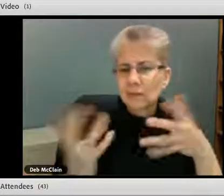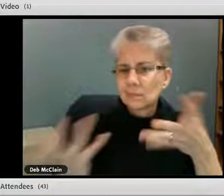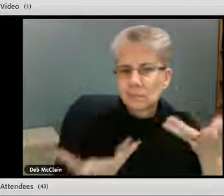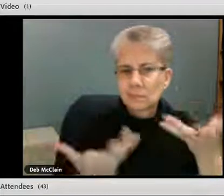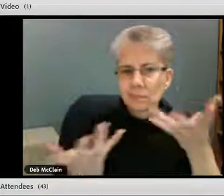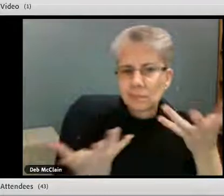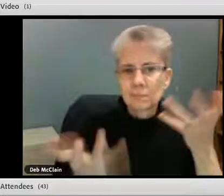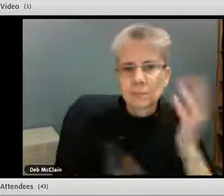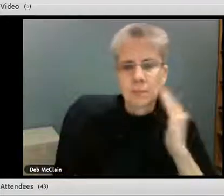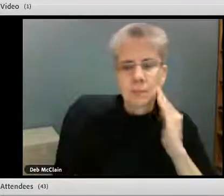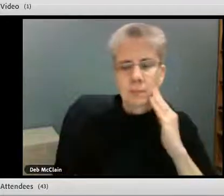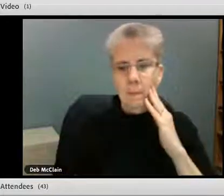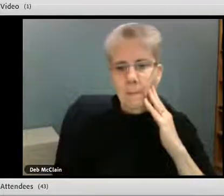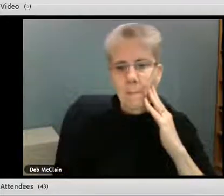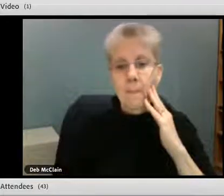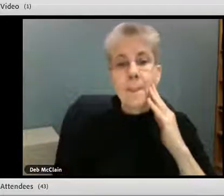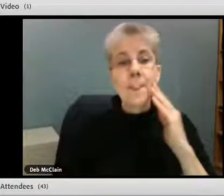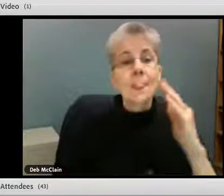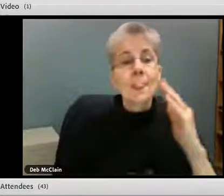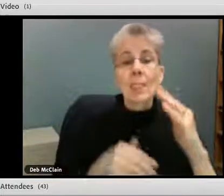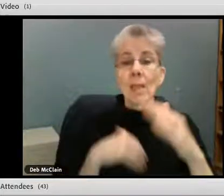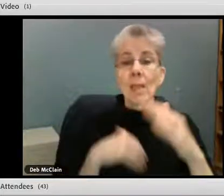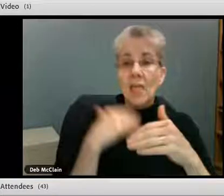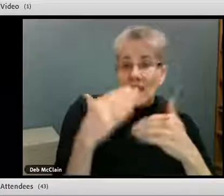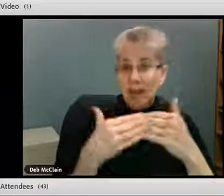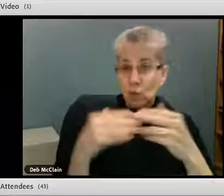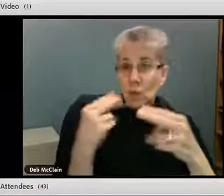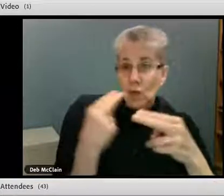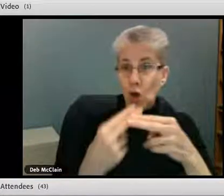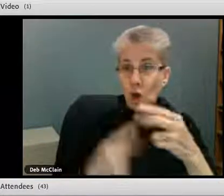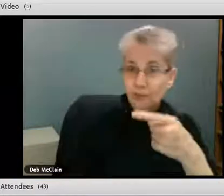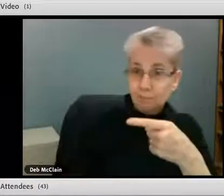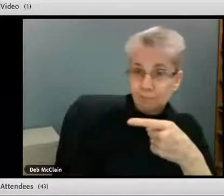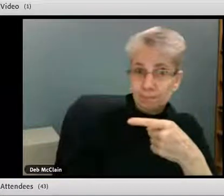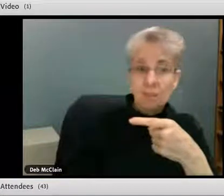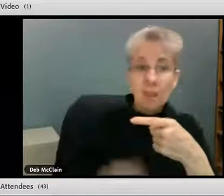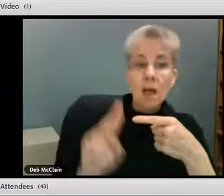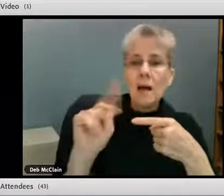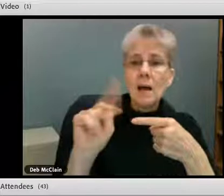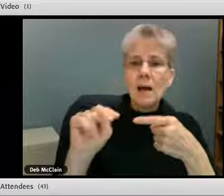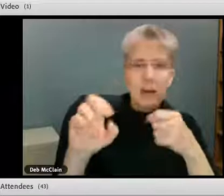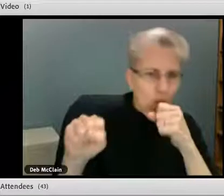So the next one is Unsplash. And I promise we'll just get away from kind of listing stuff.